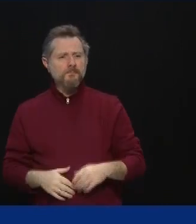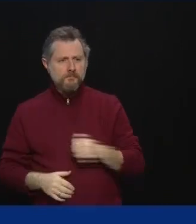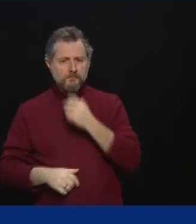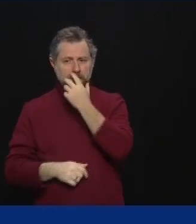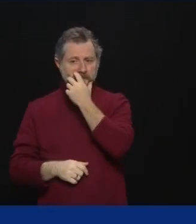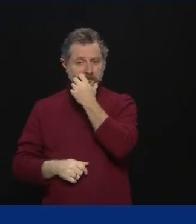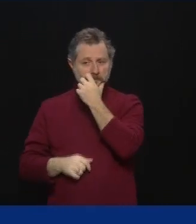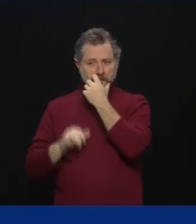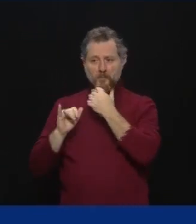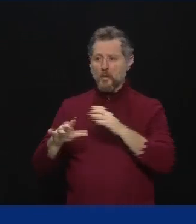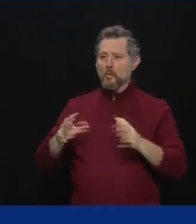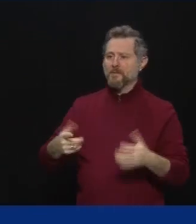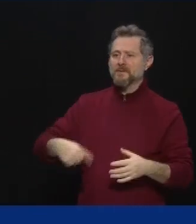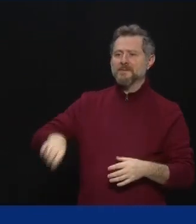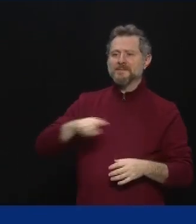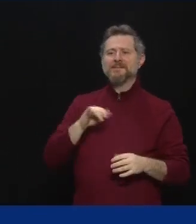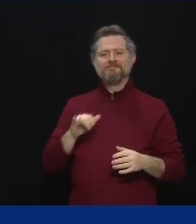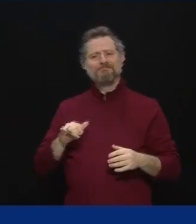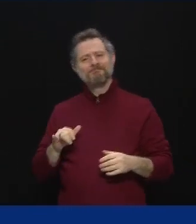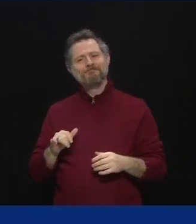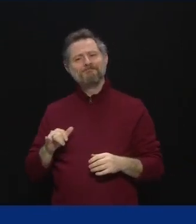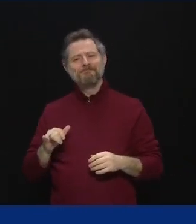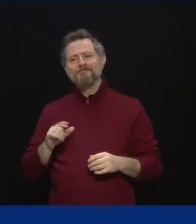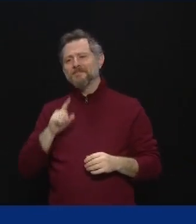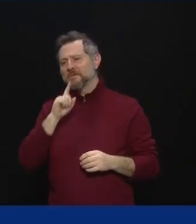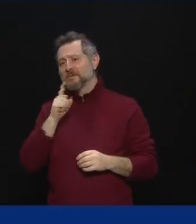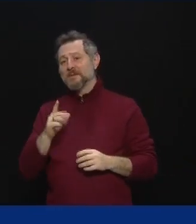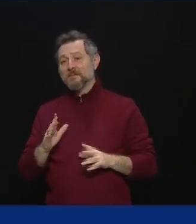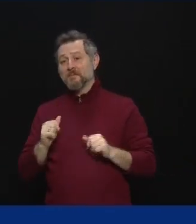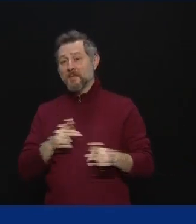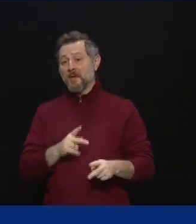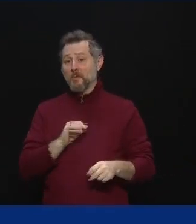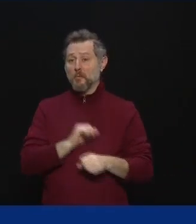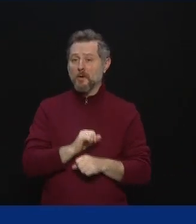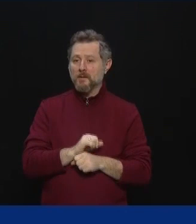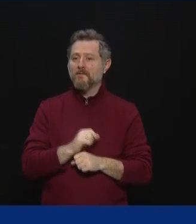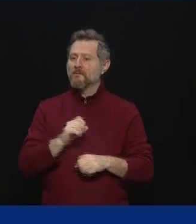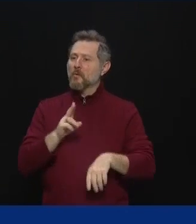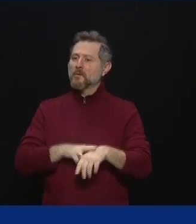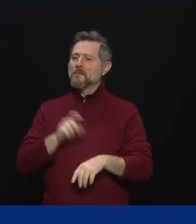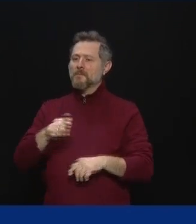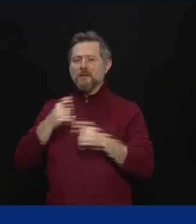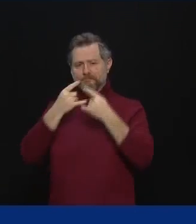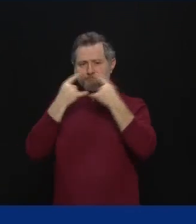SYMPTOMING RESOLVING AND NO FEVER THE LAST 72 HOURS, AND DON'T HAVE TO BE TAKING MEDICATION.